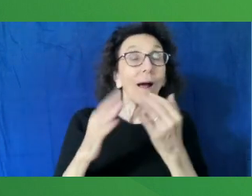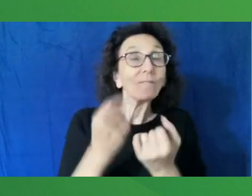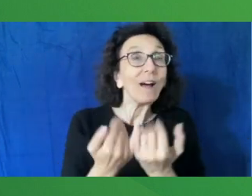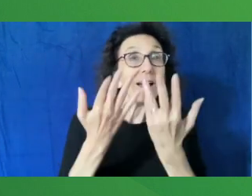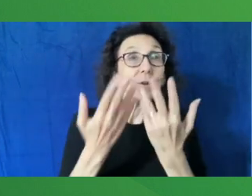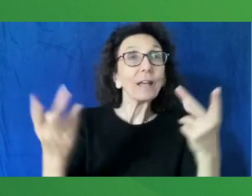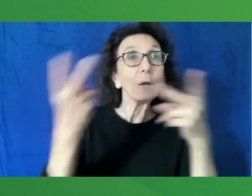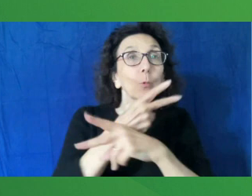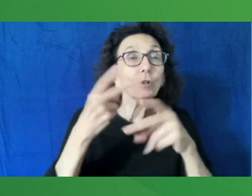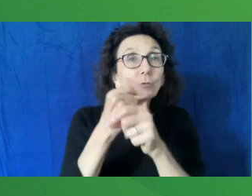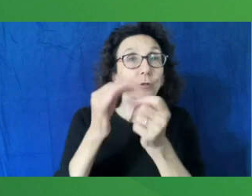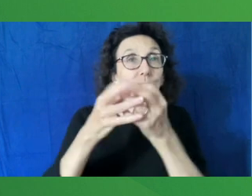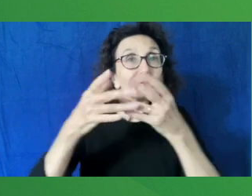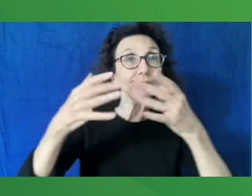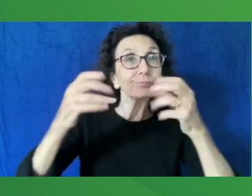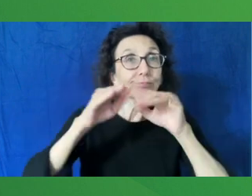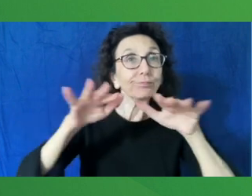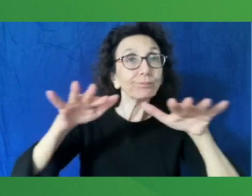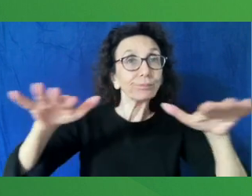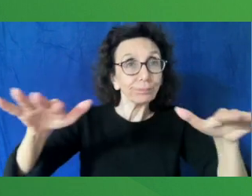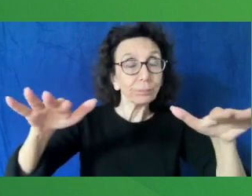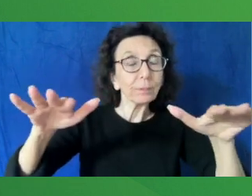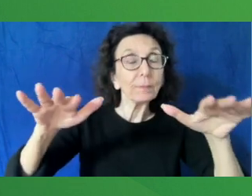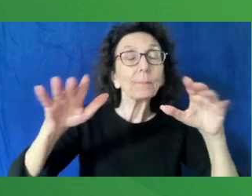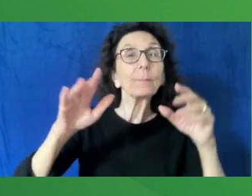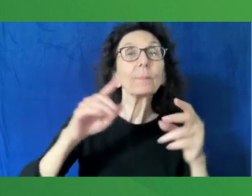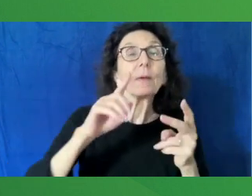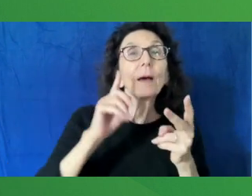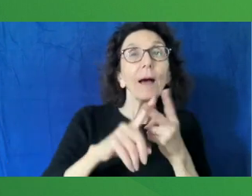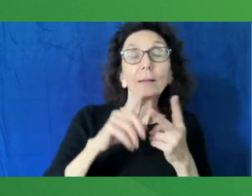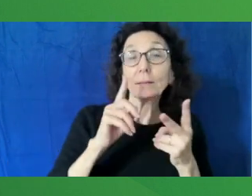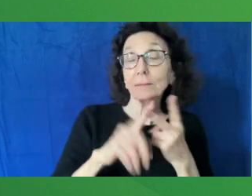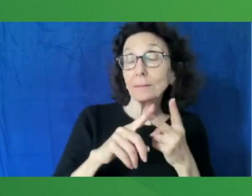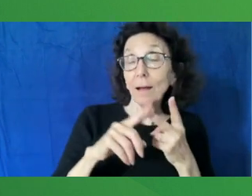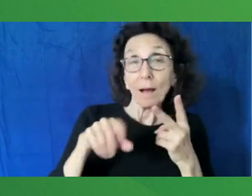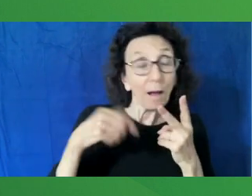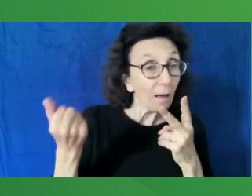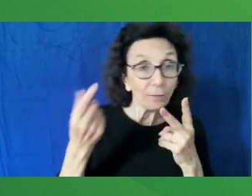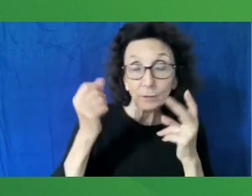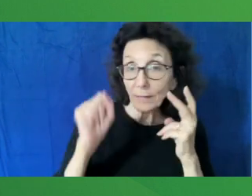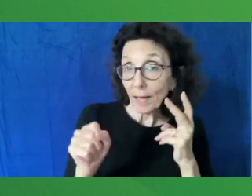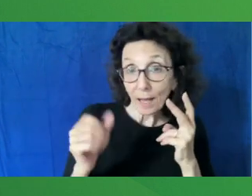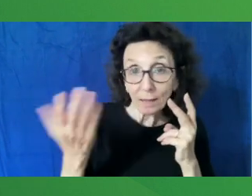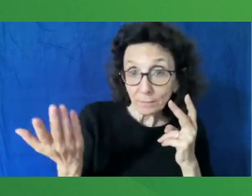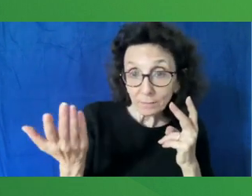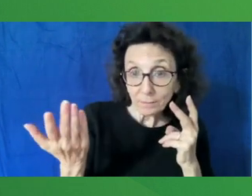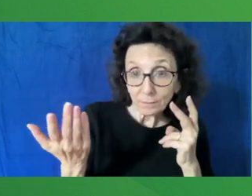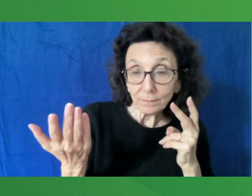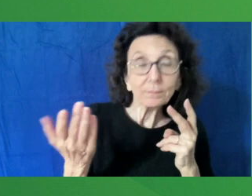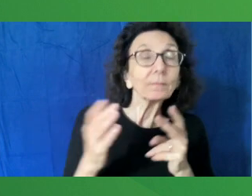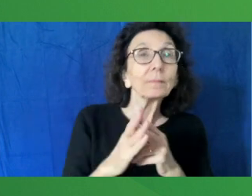And another potential next step would be talking about the potential solution to the problem